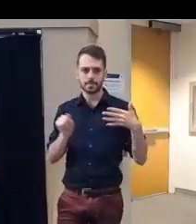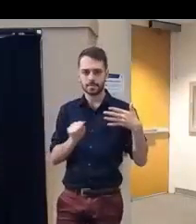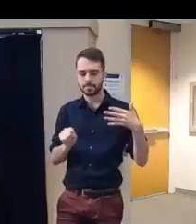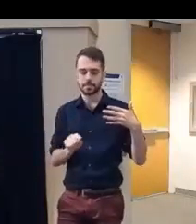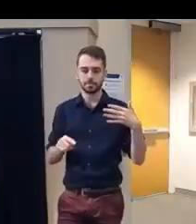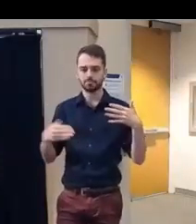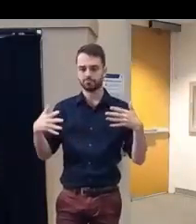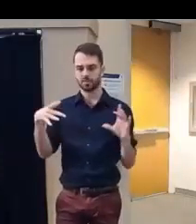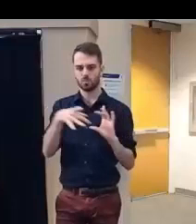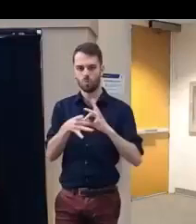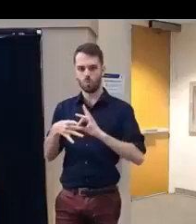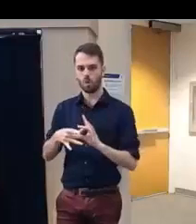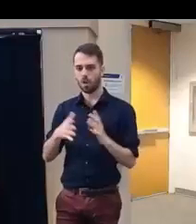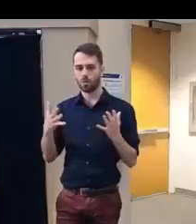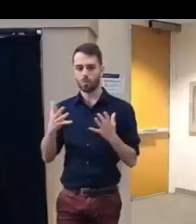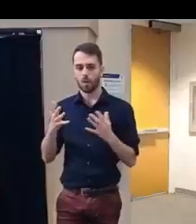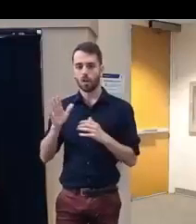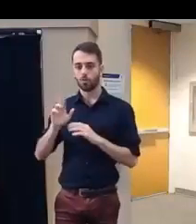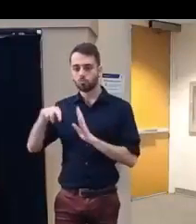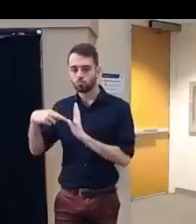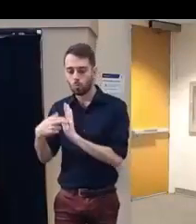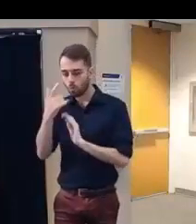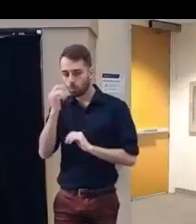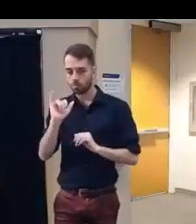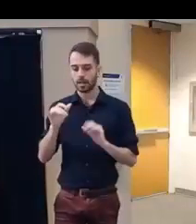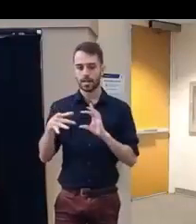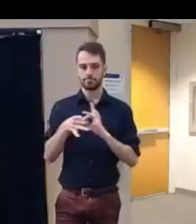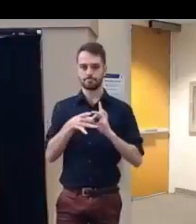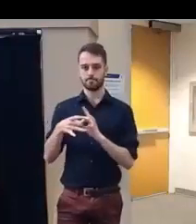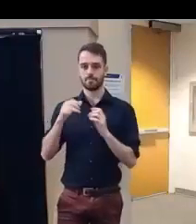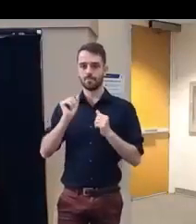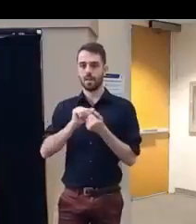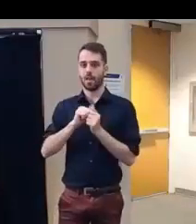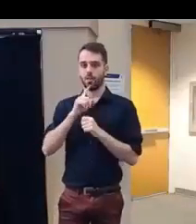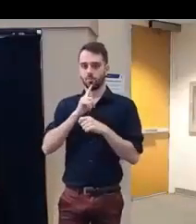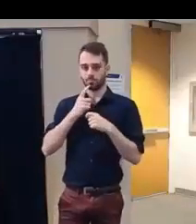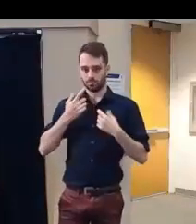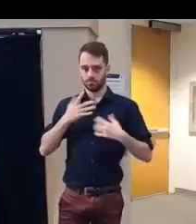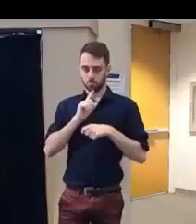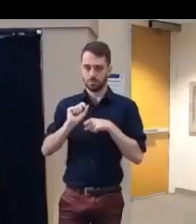roles are really shaped to accomplish some of the communication goals and learning objectives